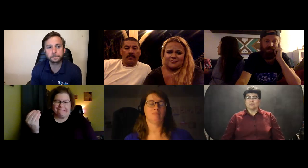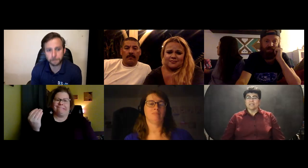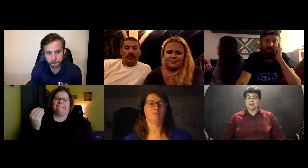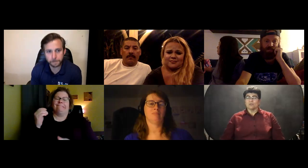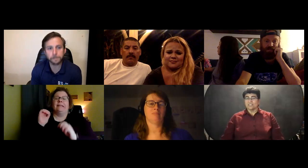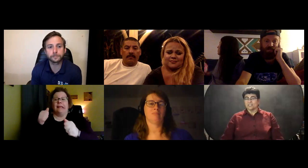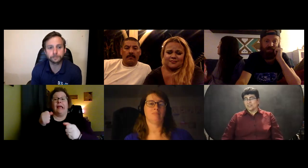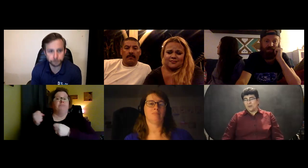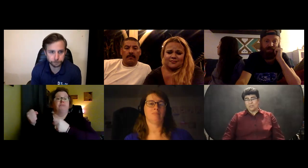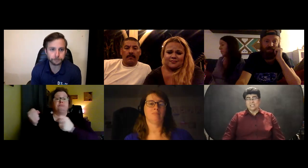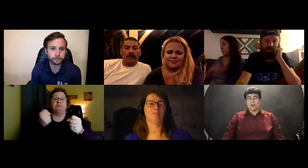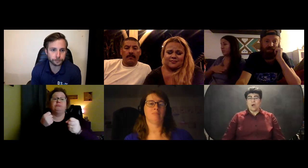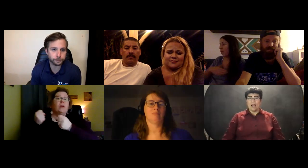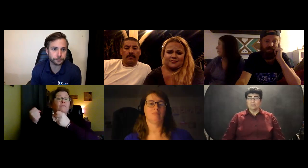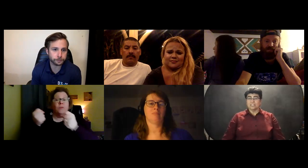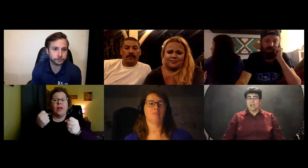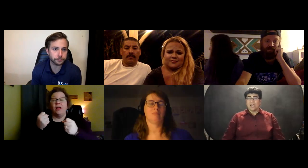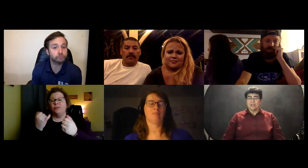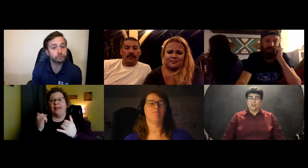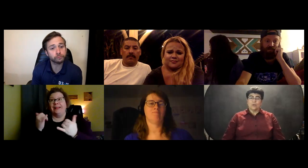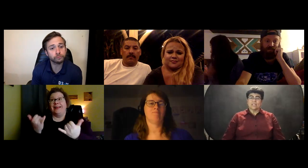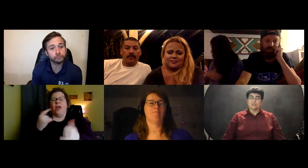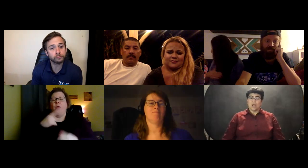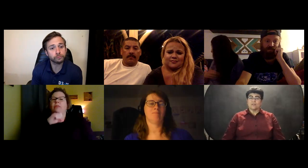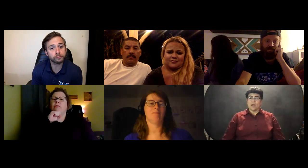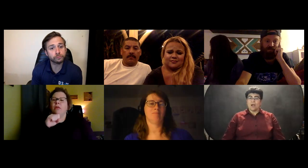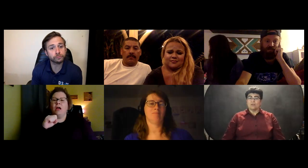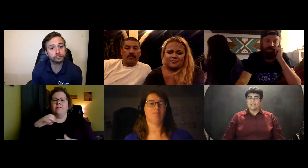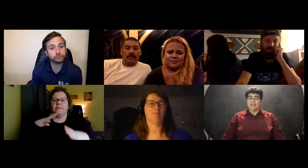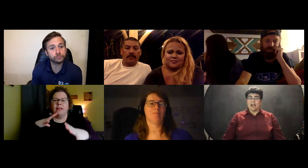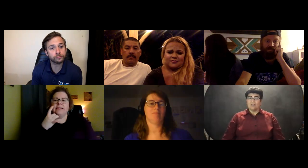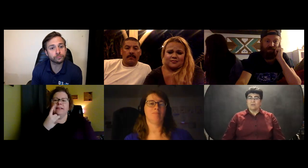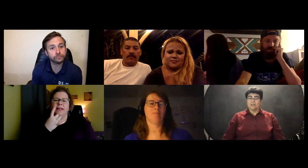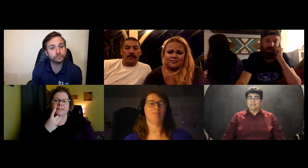careful with so we don't really go